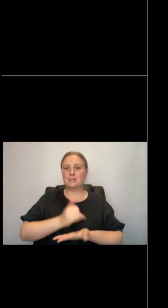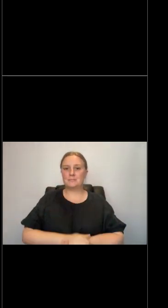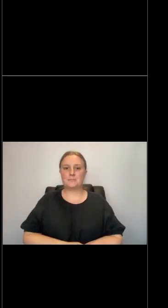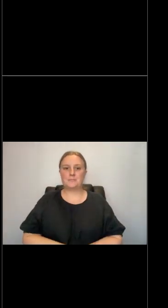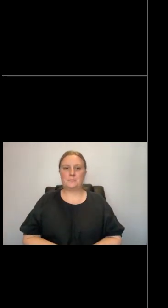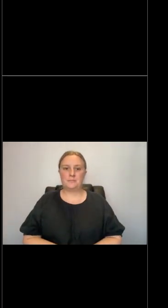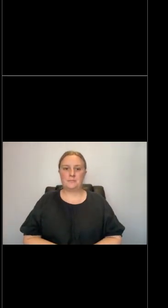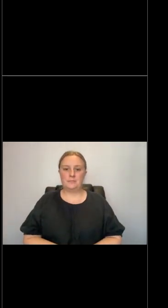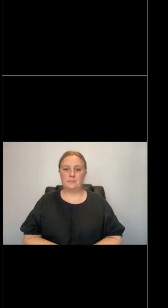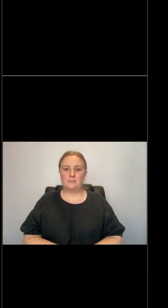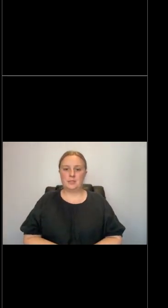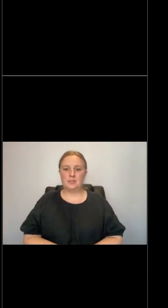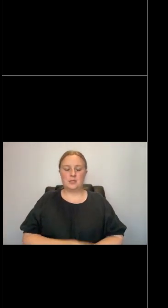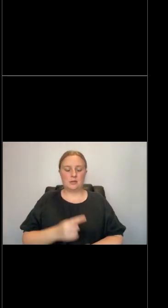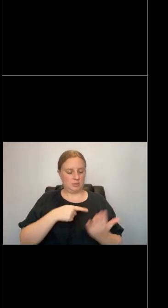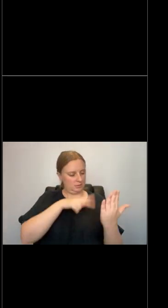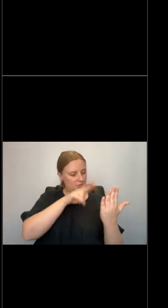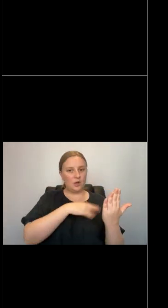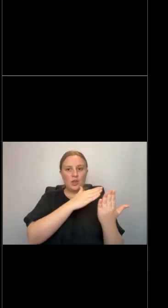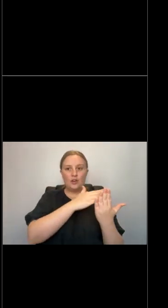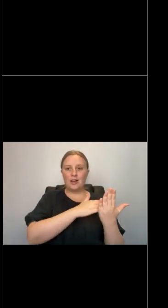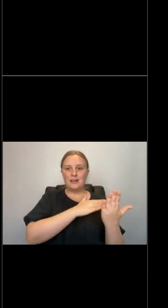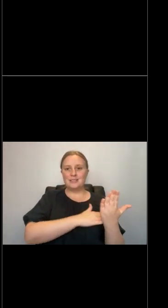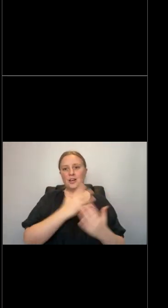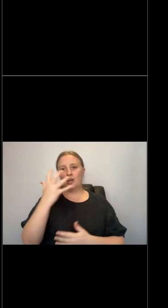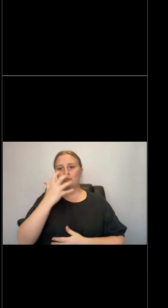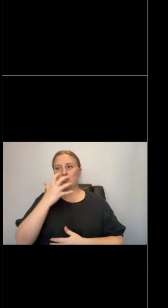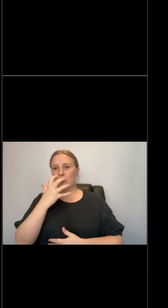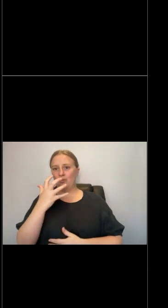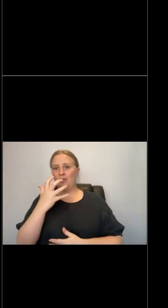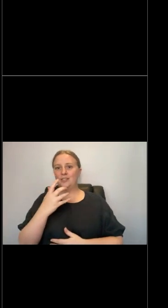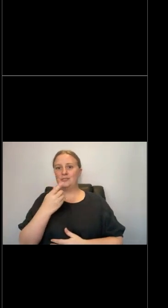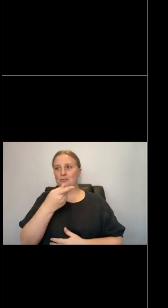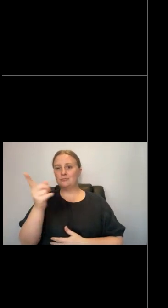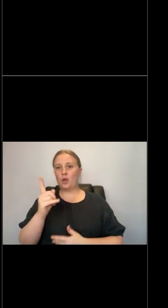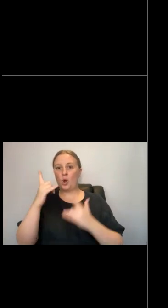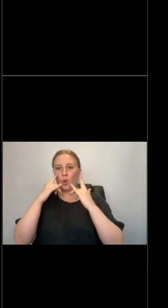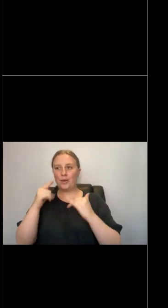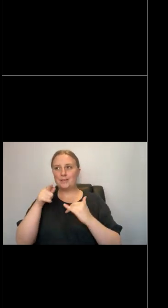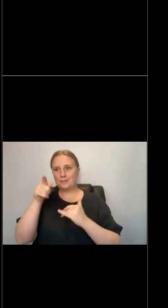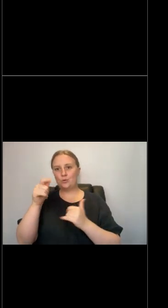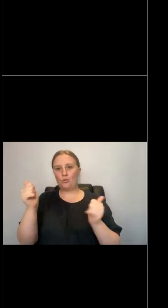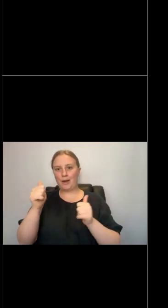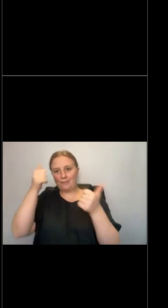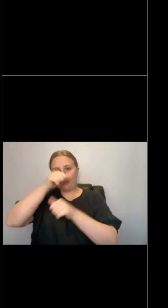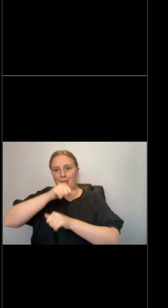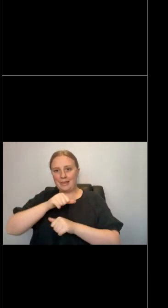I apologize for the lawyers out there probably familiar with these, but the criteria effectively, this one,